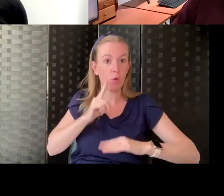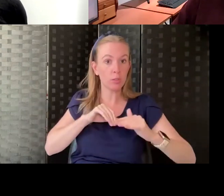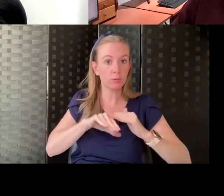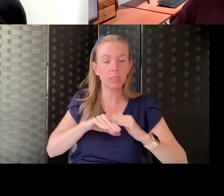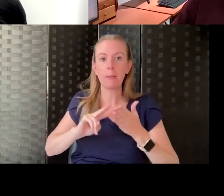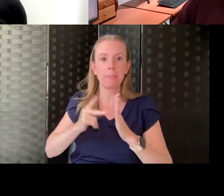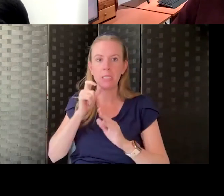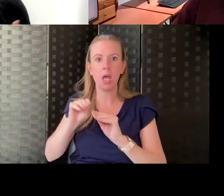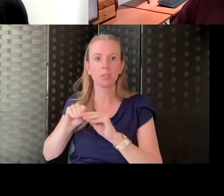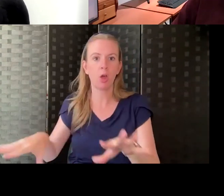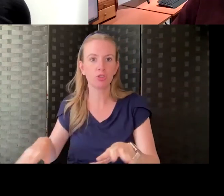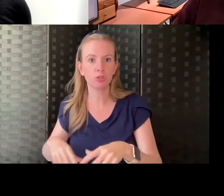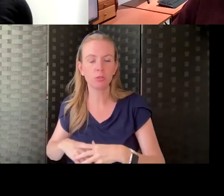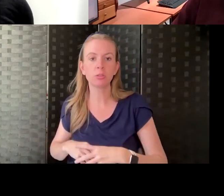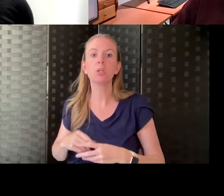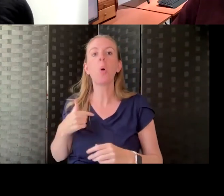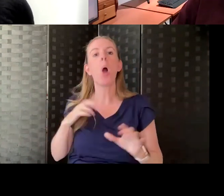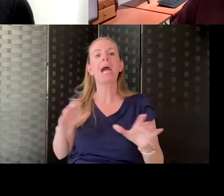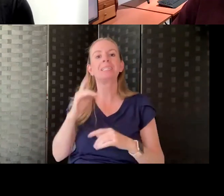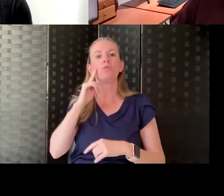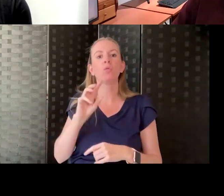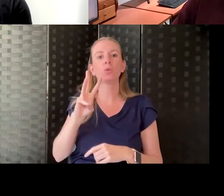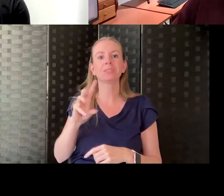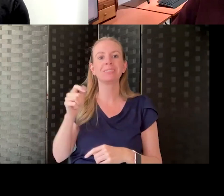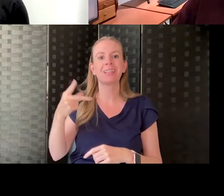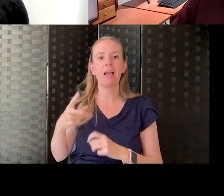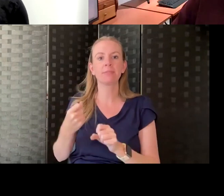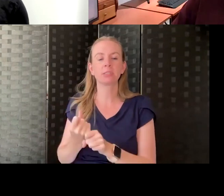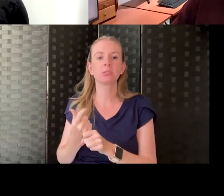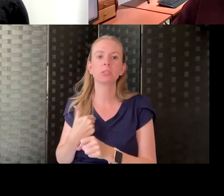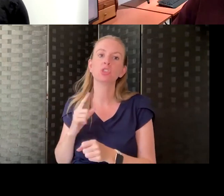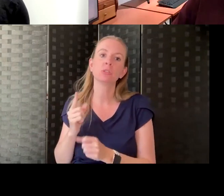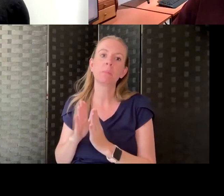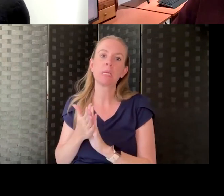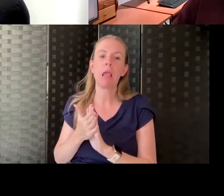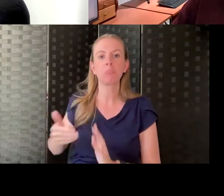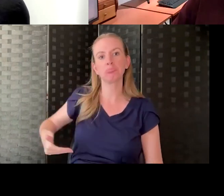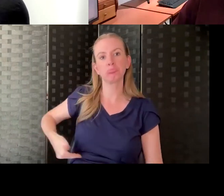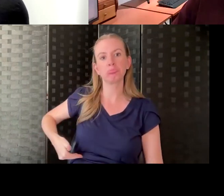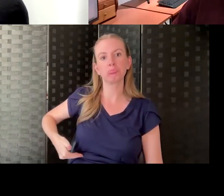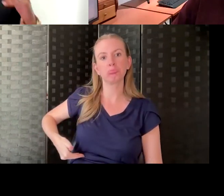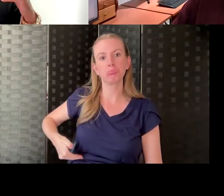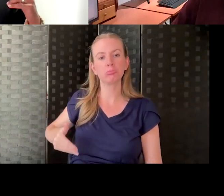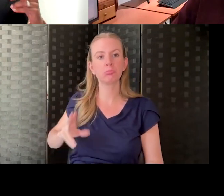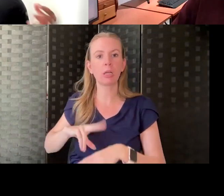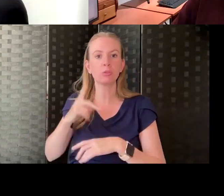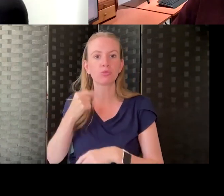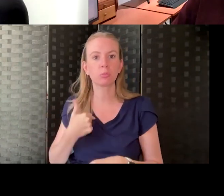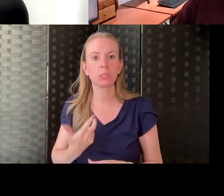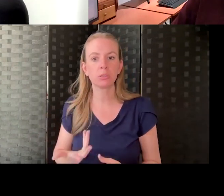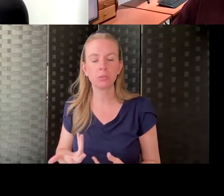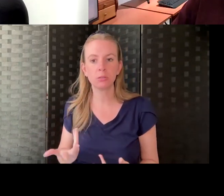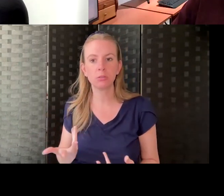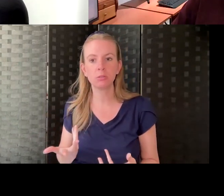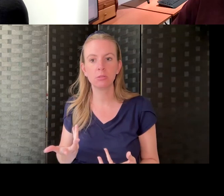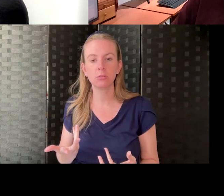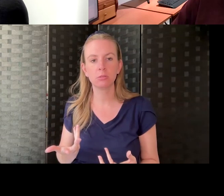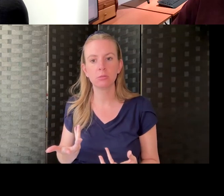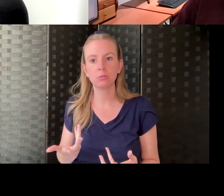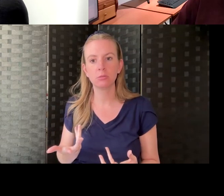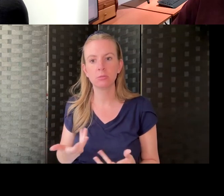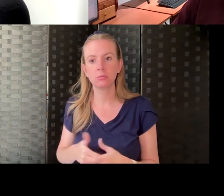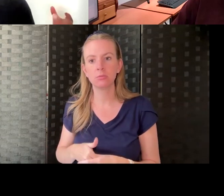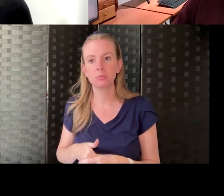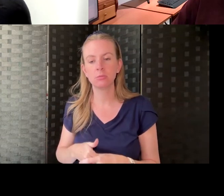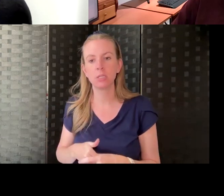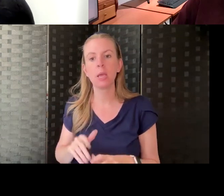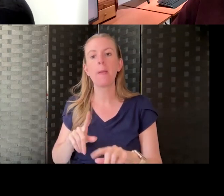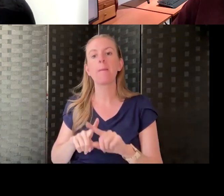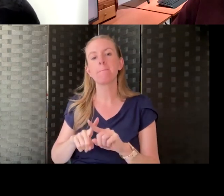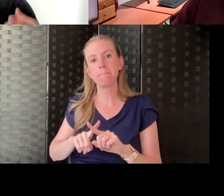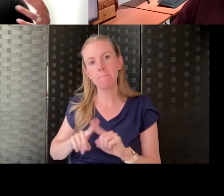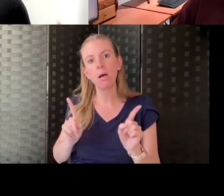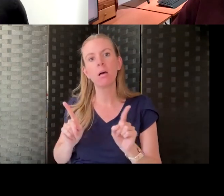launch. I did that for six and a half years so it became second nature. That was also the time